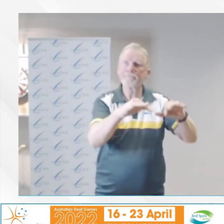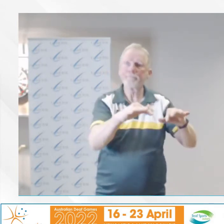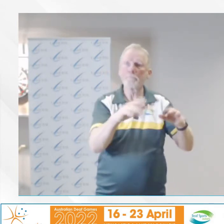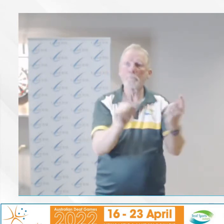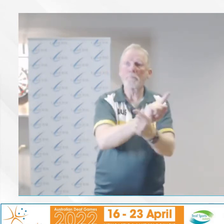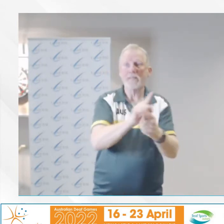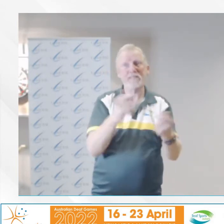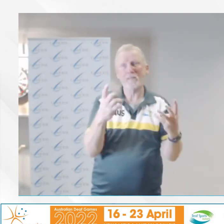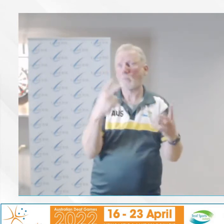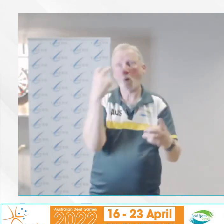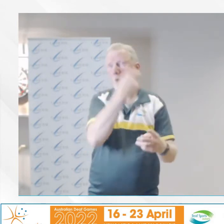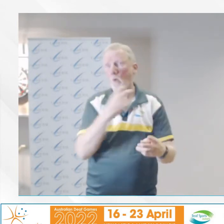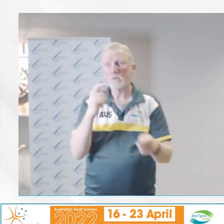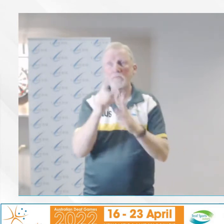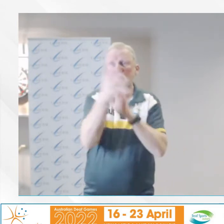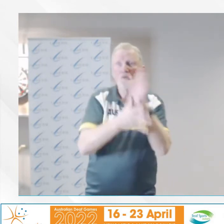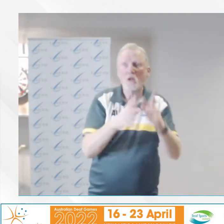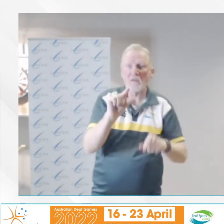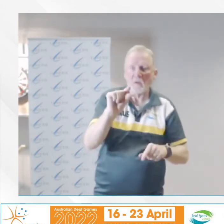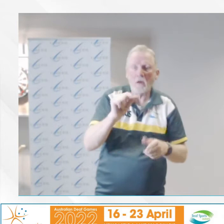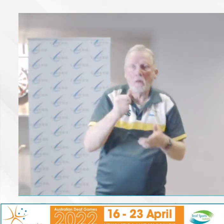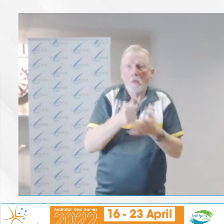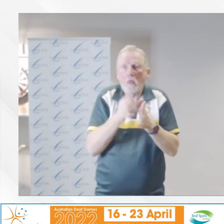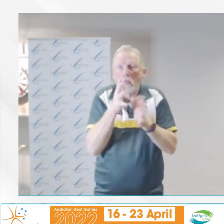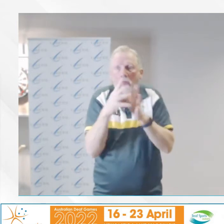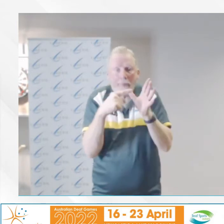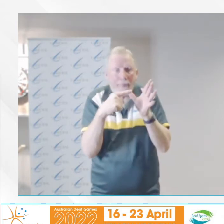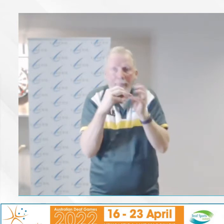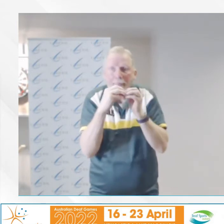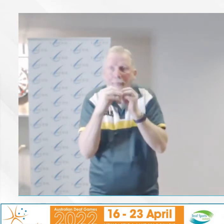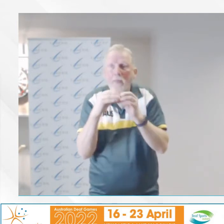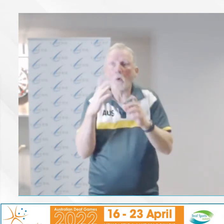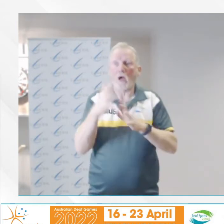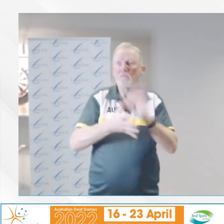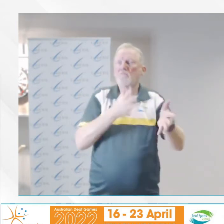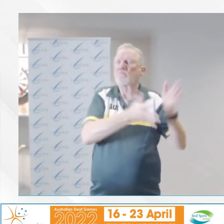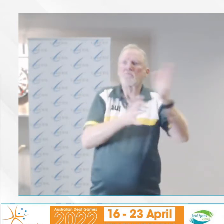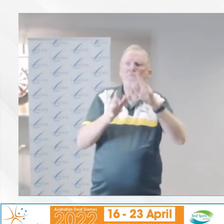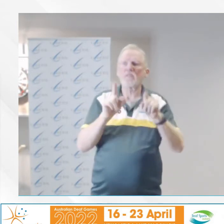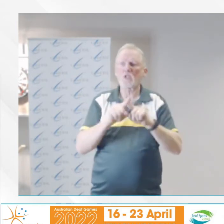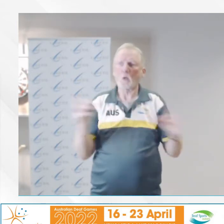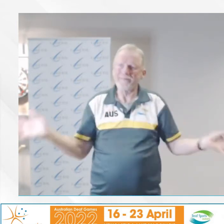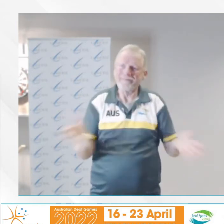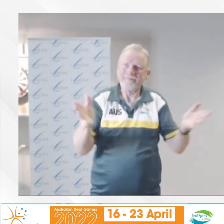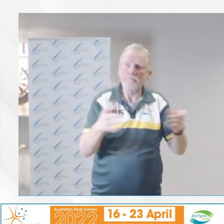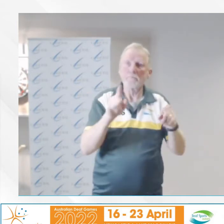people from different schools okay some of them communicated verbally others use sign